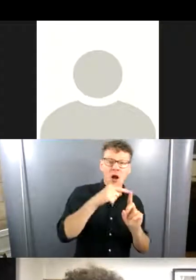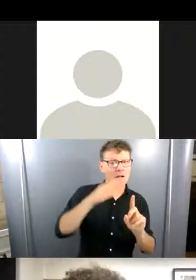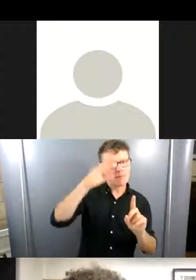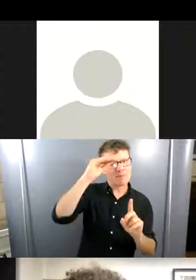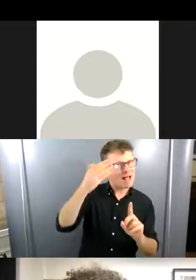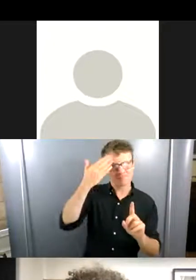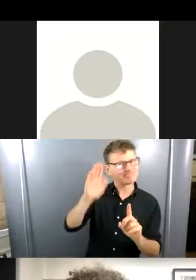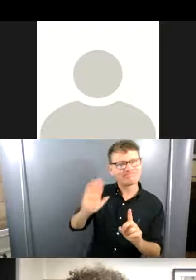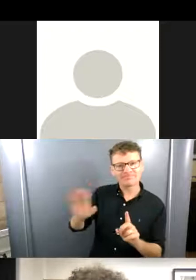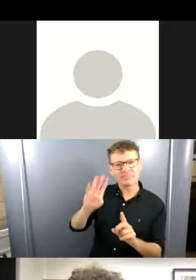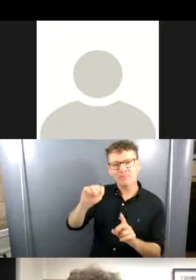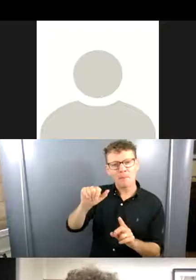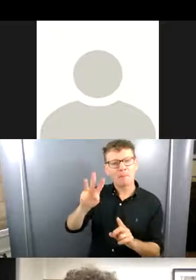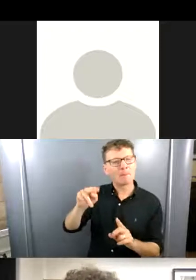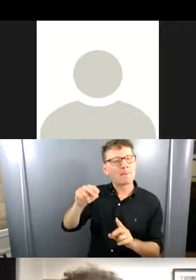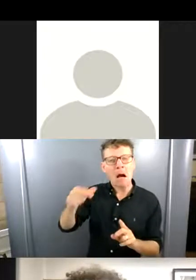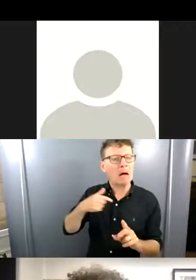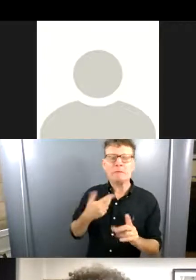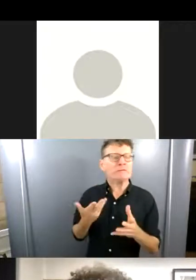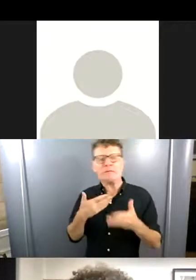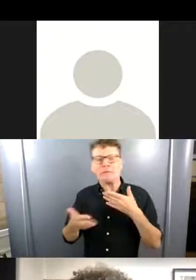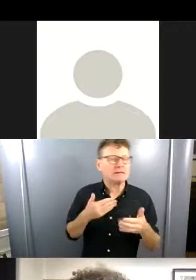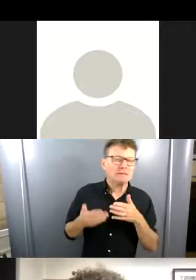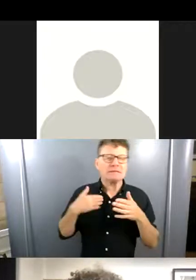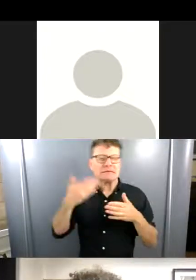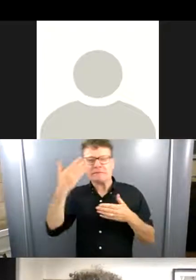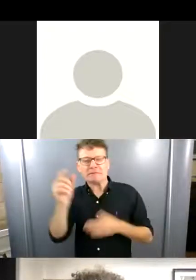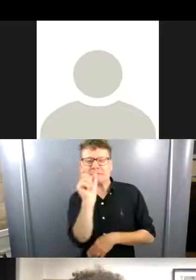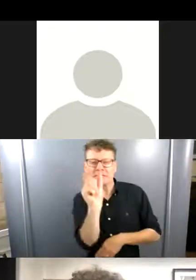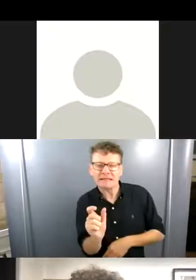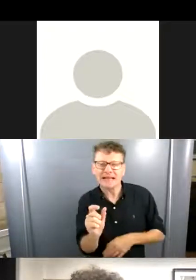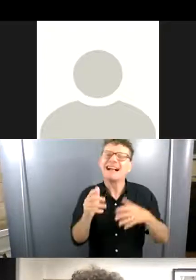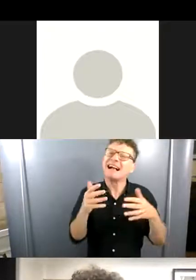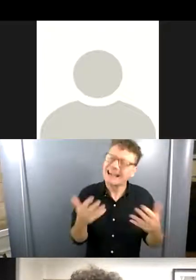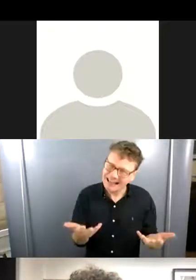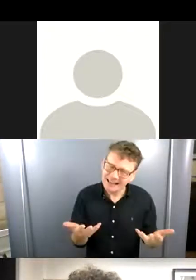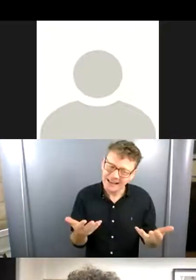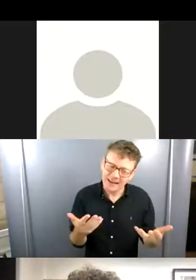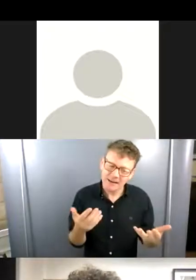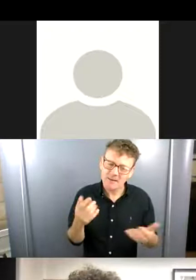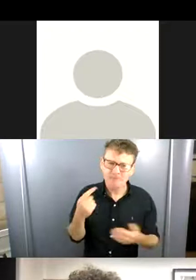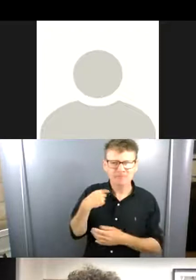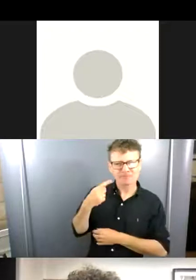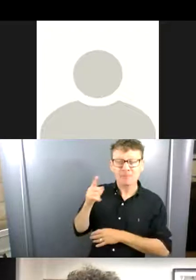but he'll say he doesn't really speak it so we made a recording of them and they